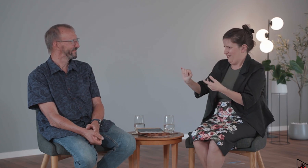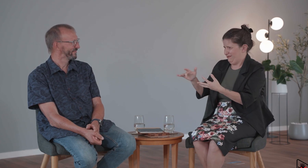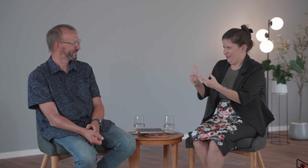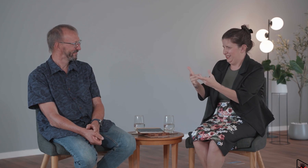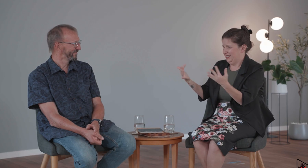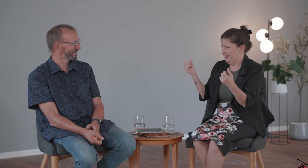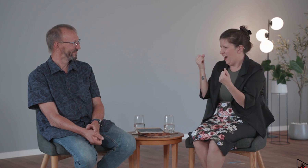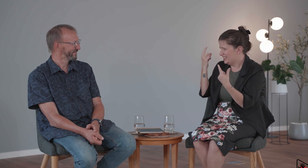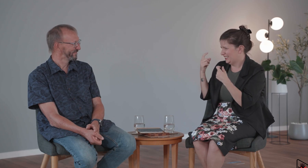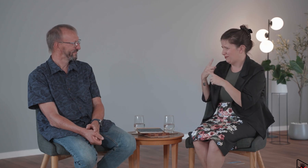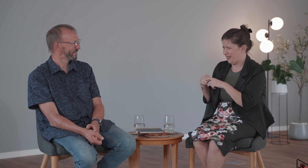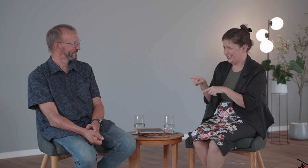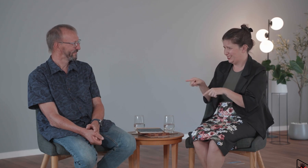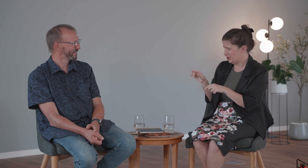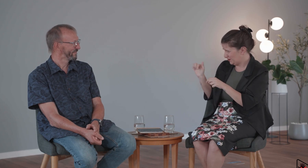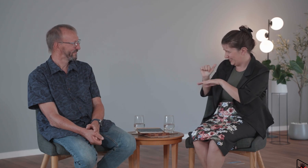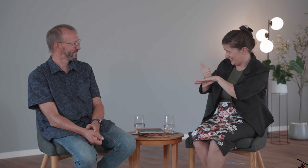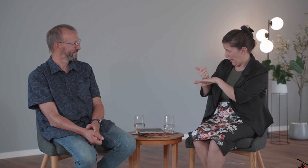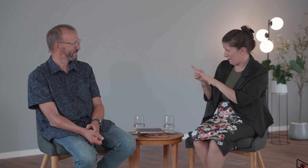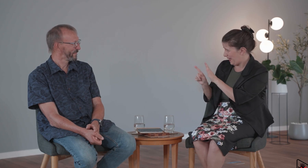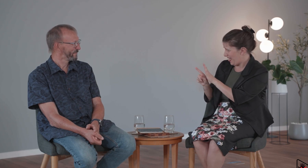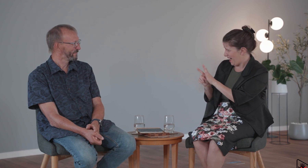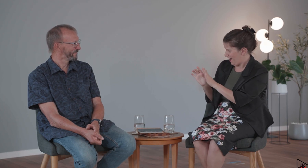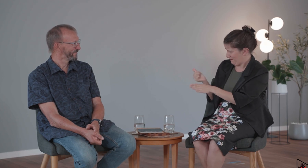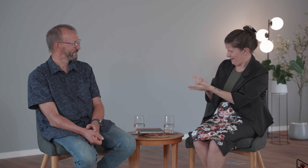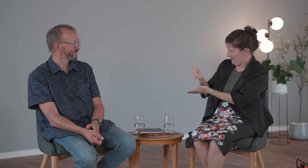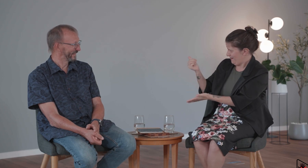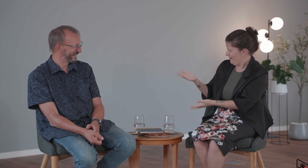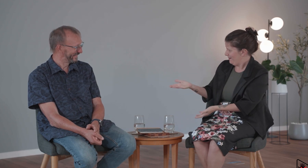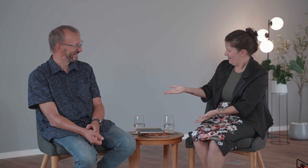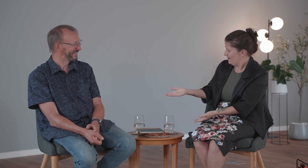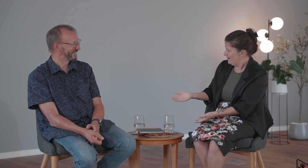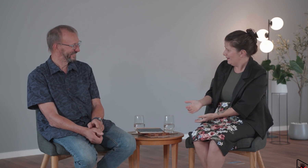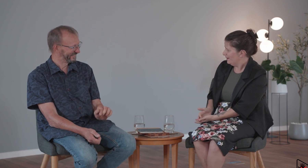your mechanical knowledge, your creative ideas like this, being able to set up an